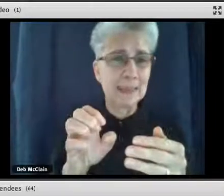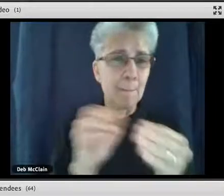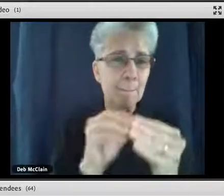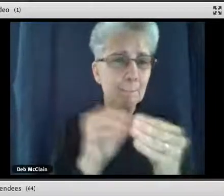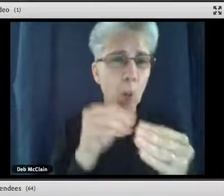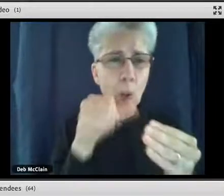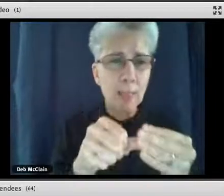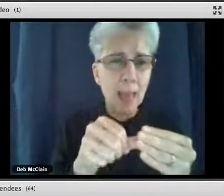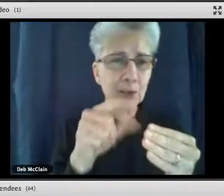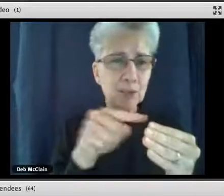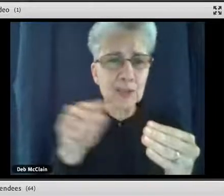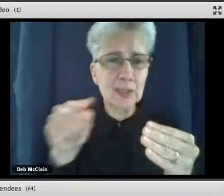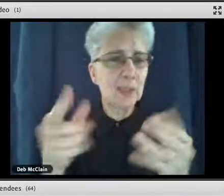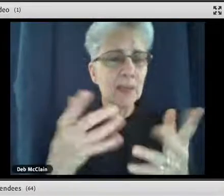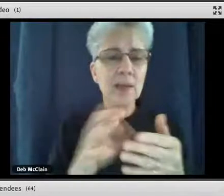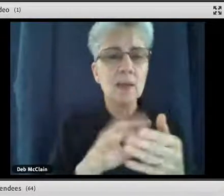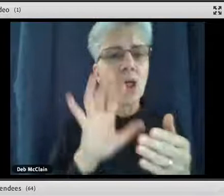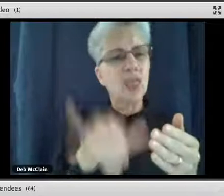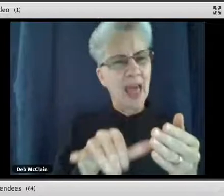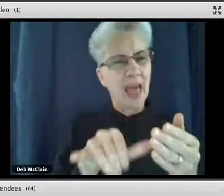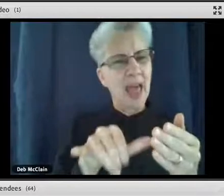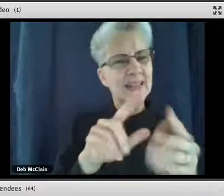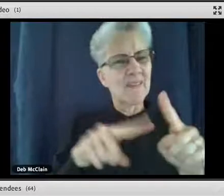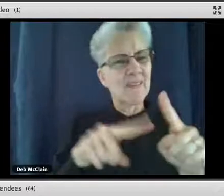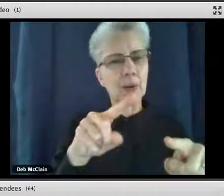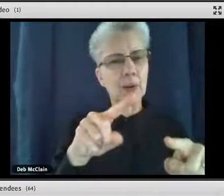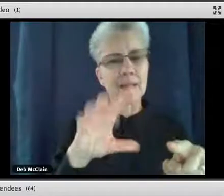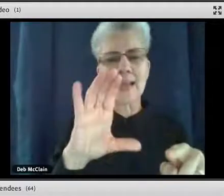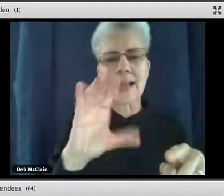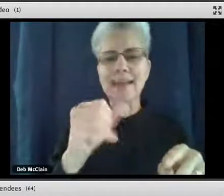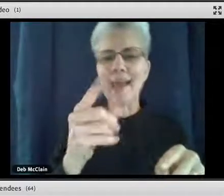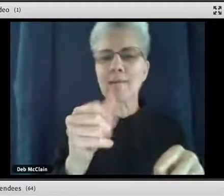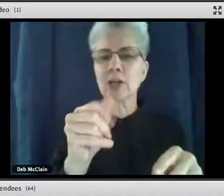and then more letters, et cetera. Those are the various character positions.